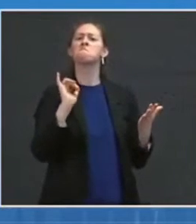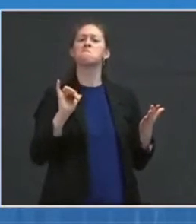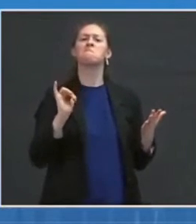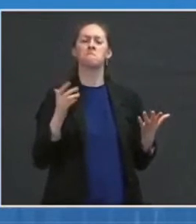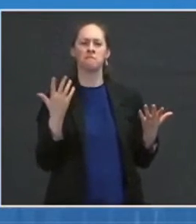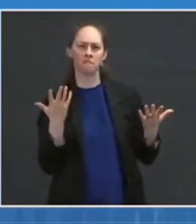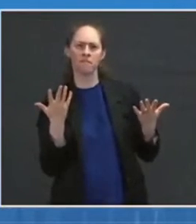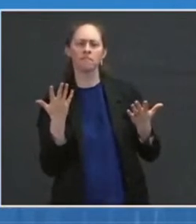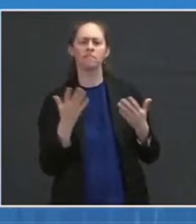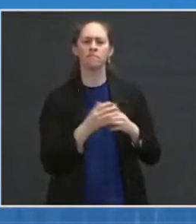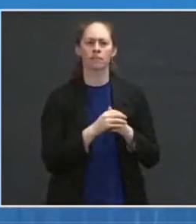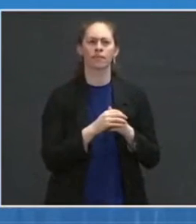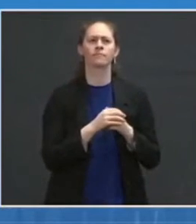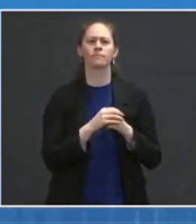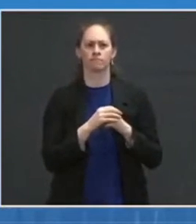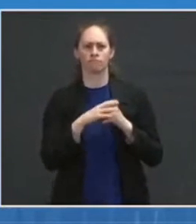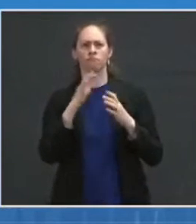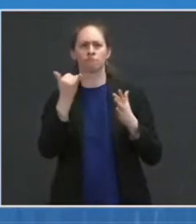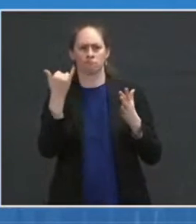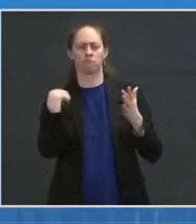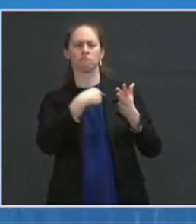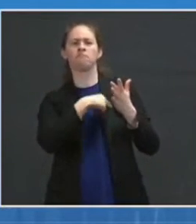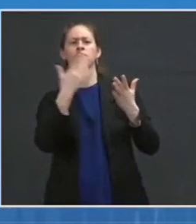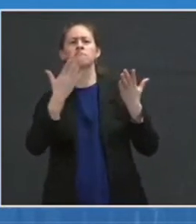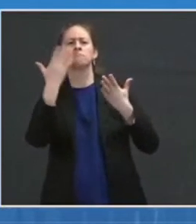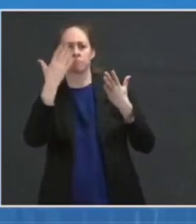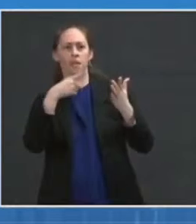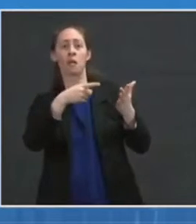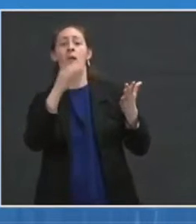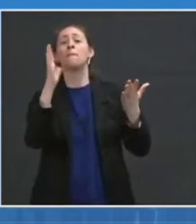THOUGH IT MAY LOOK ATTRACTIVE, IF IT IS IN THE PUBLIC DOMAIN